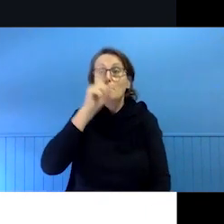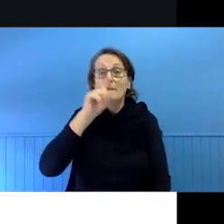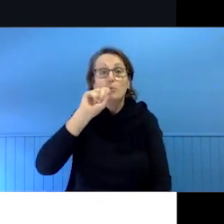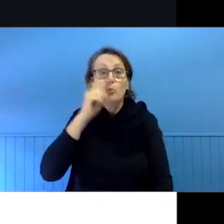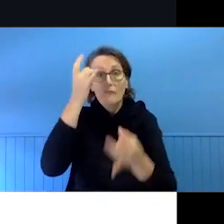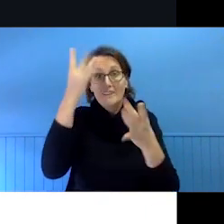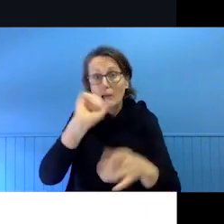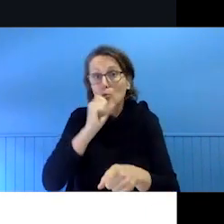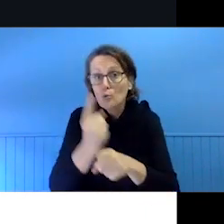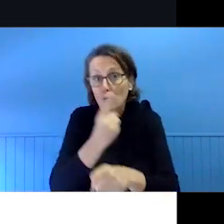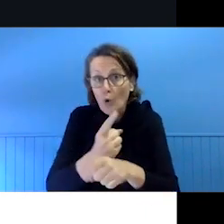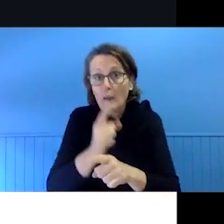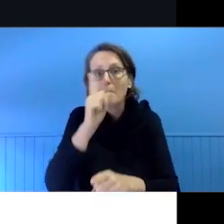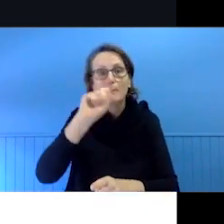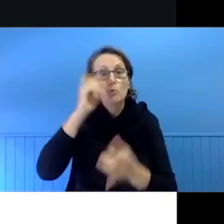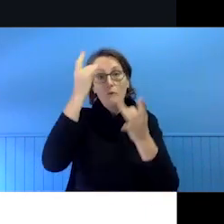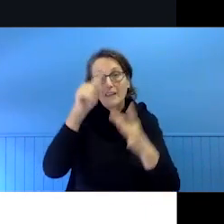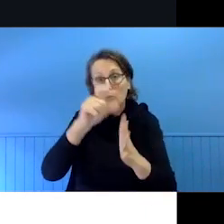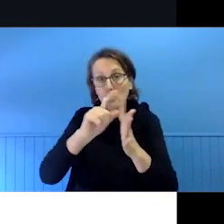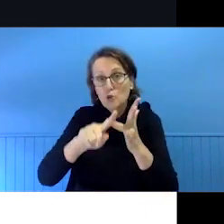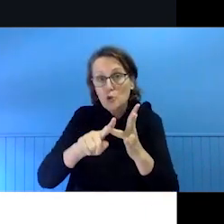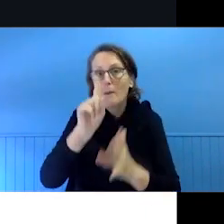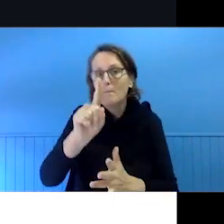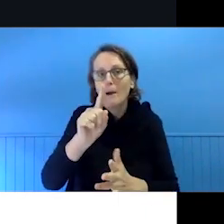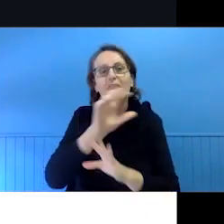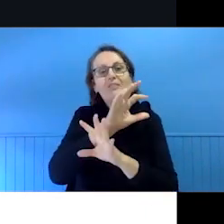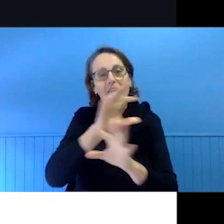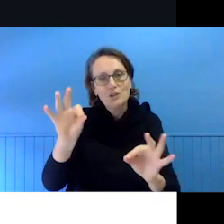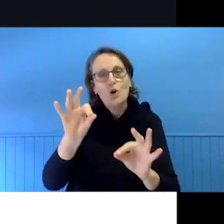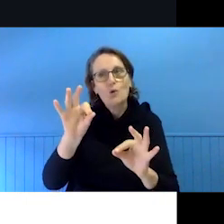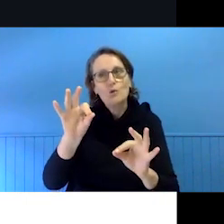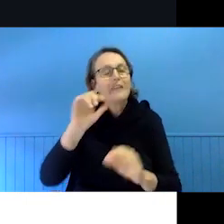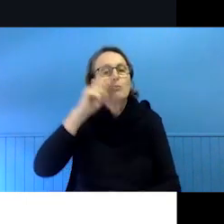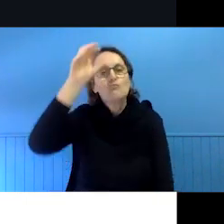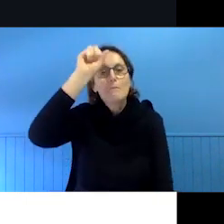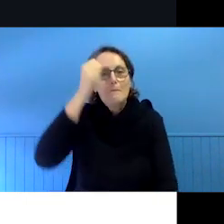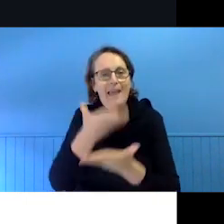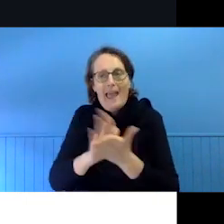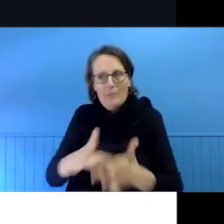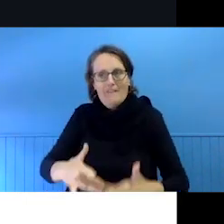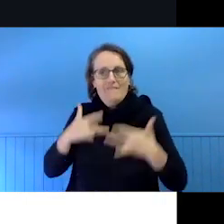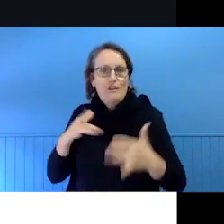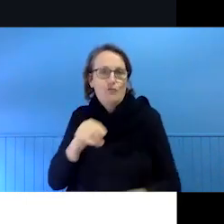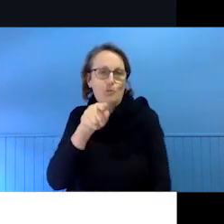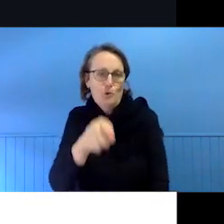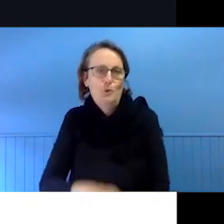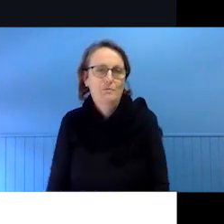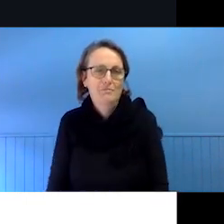people will forget what you did, but they never forget how you made them